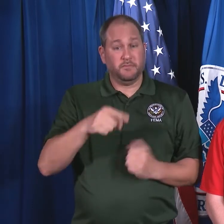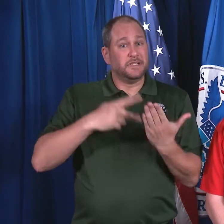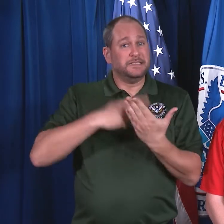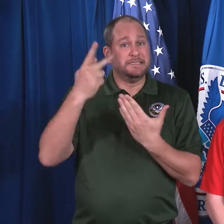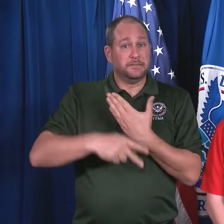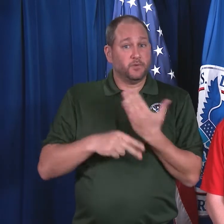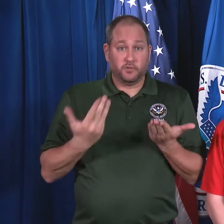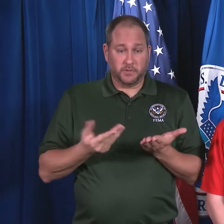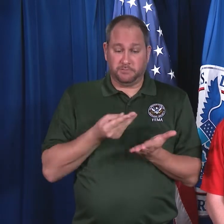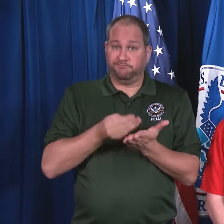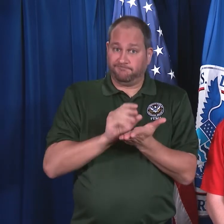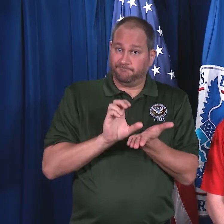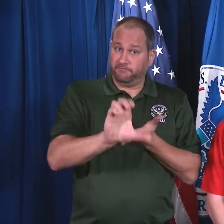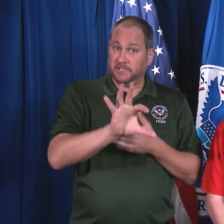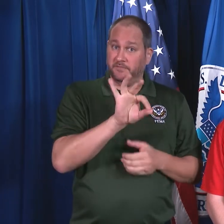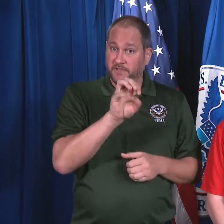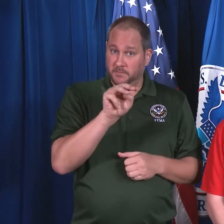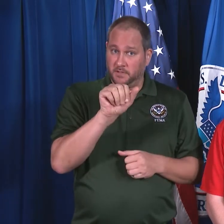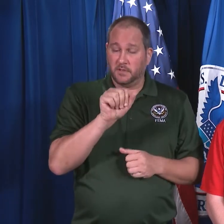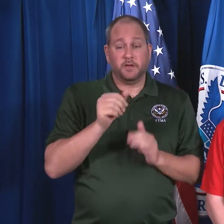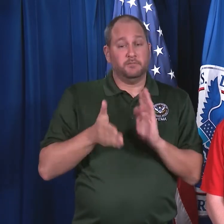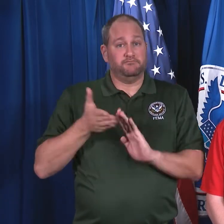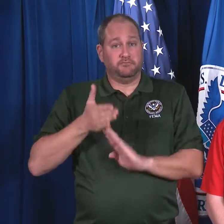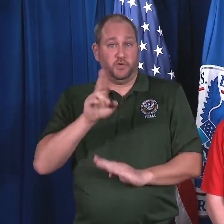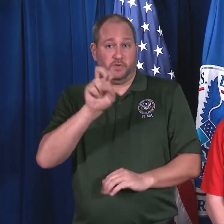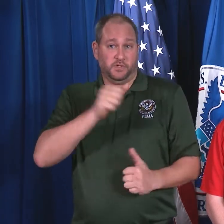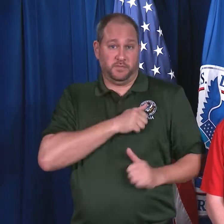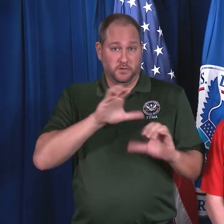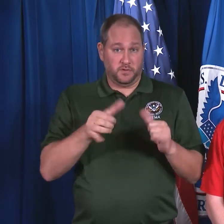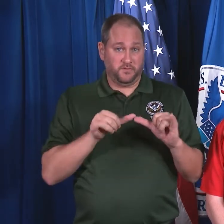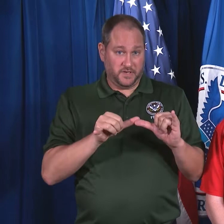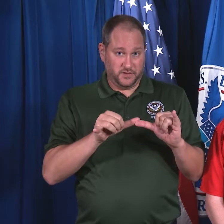This program, funded by FEMA and led by the US Army Corps of Engineers,